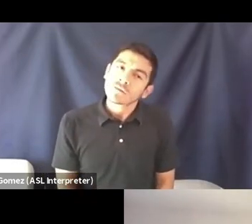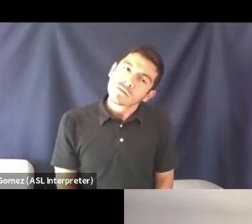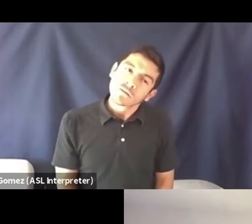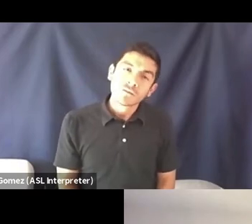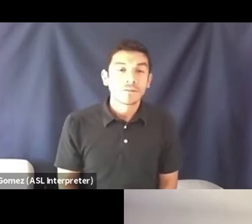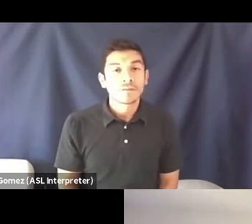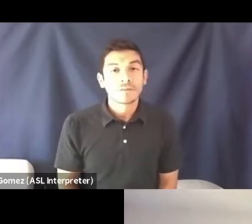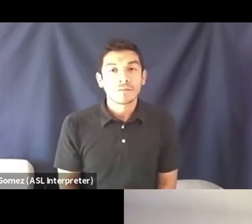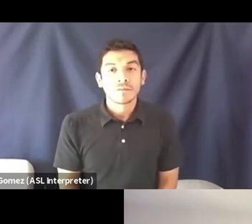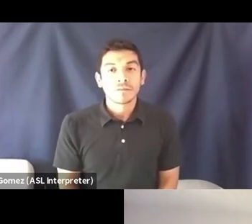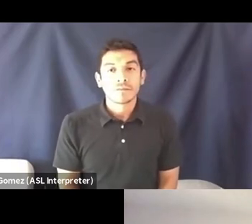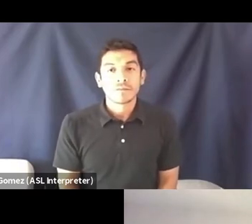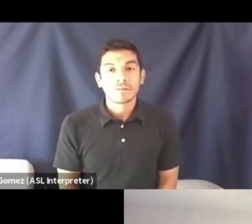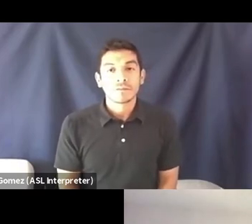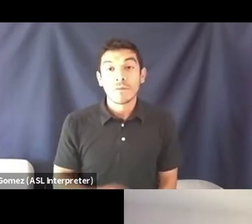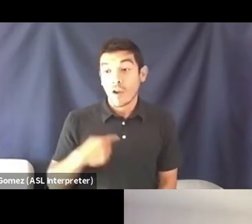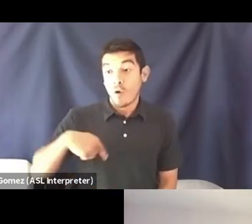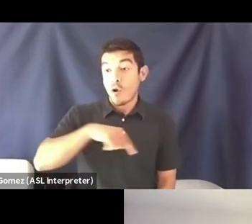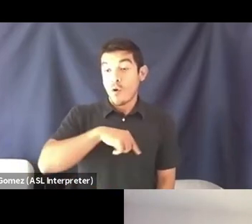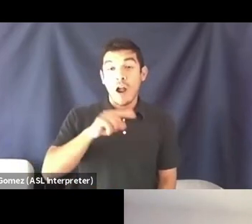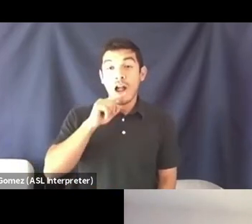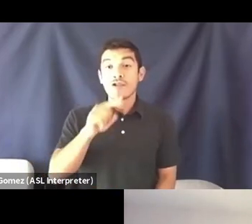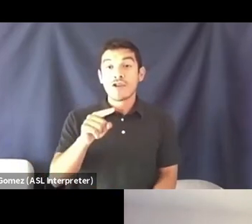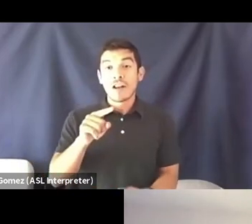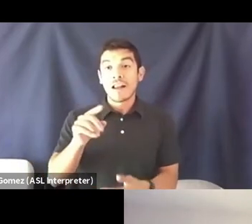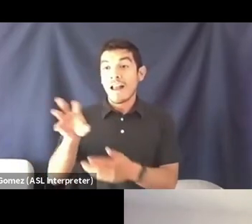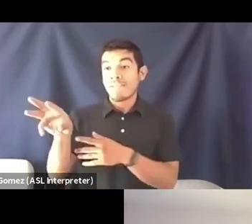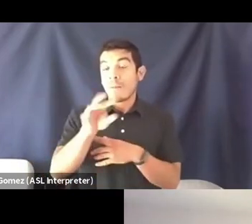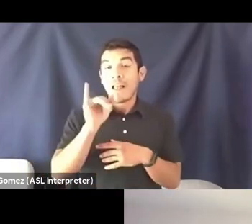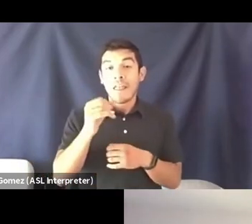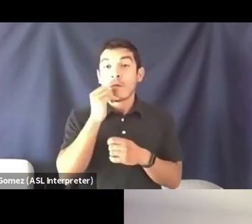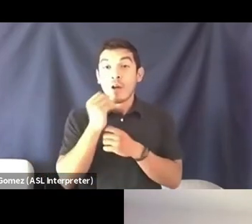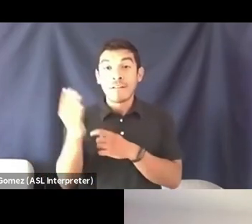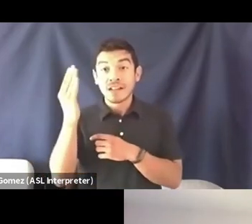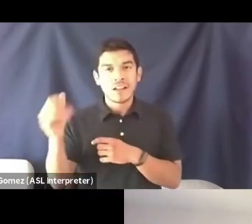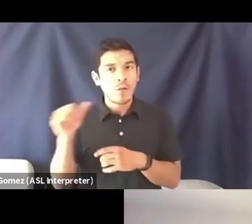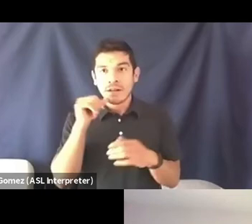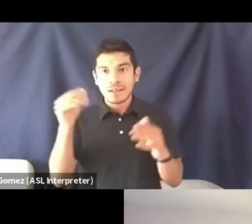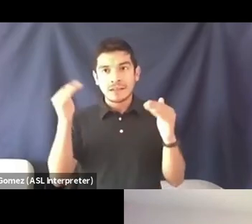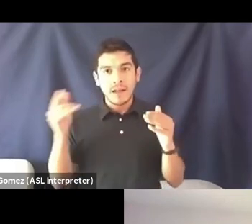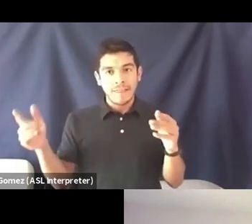So we were actually filming the breakfast and then we didn't expect what's gonna happen next.